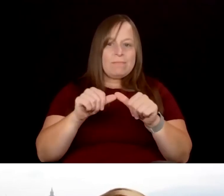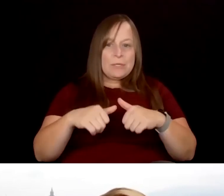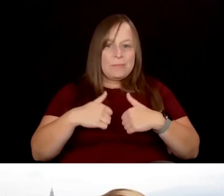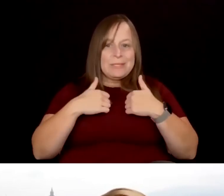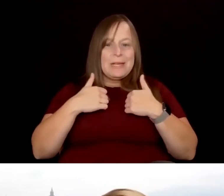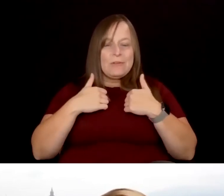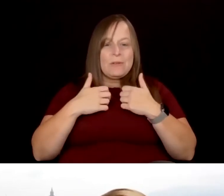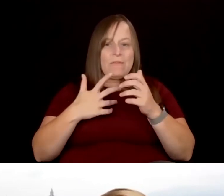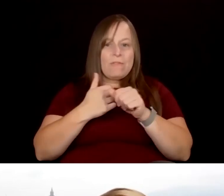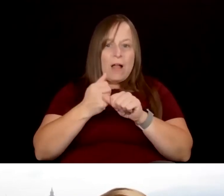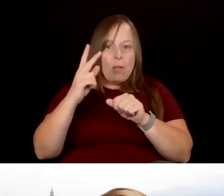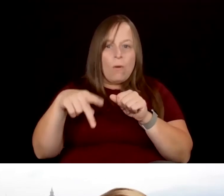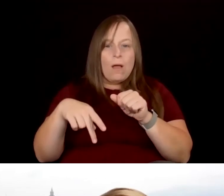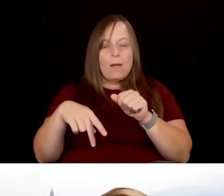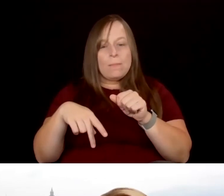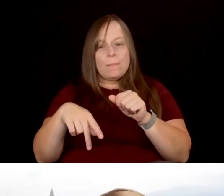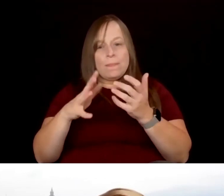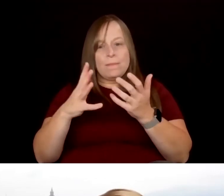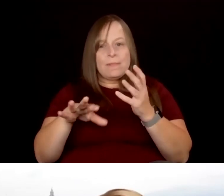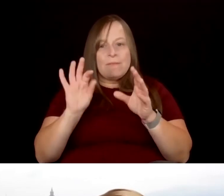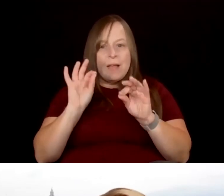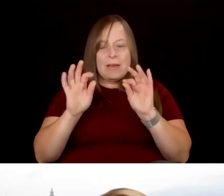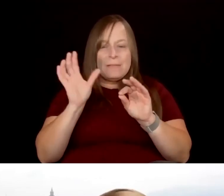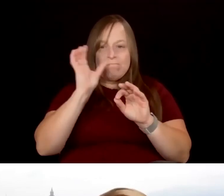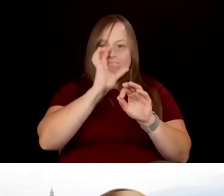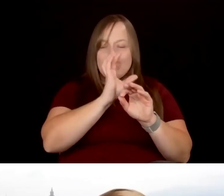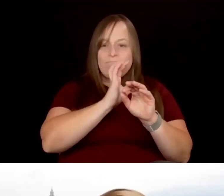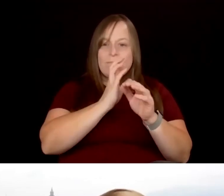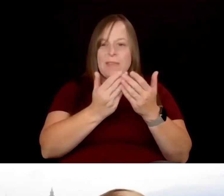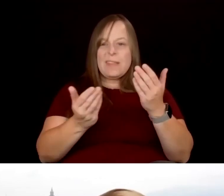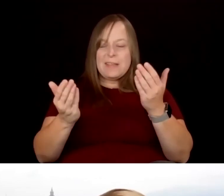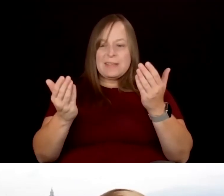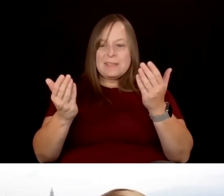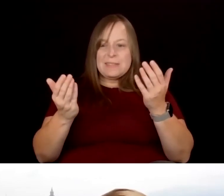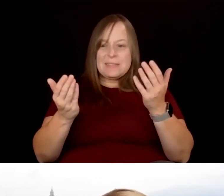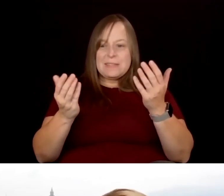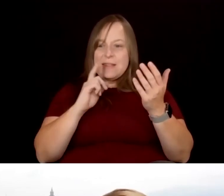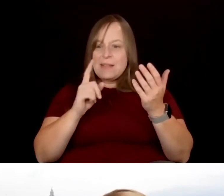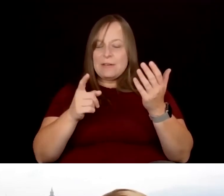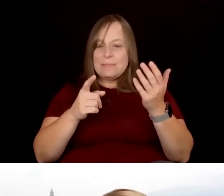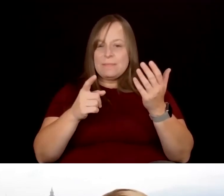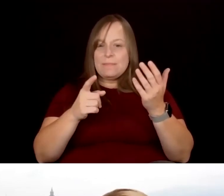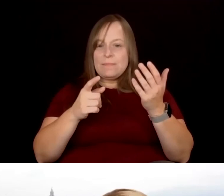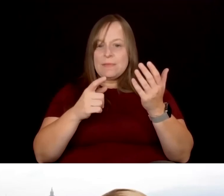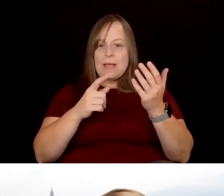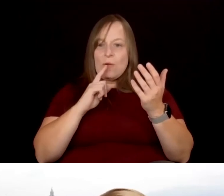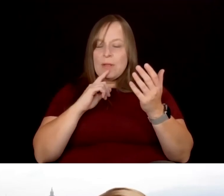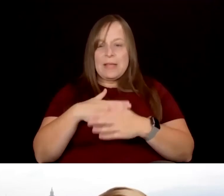and follow-up and reminders, and just things that are in line with that disability. I certainly appreciate